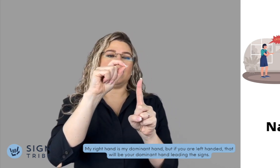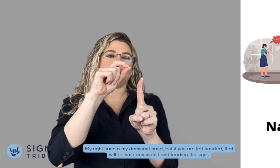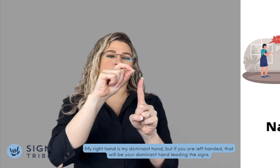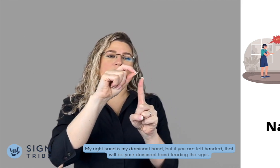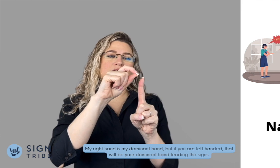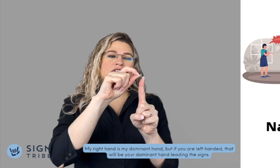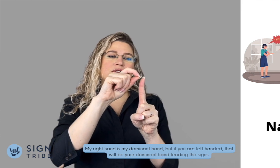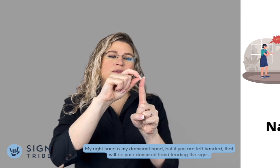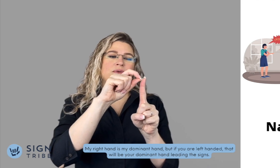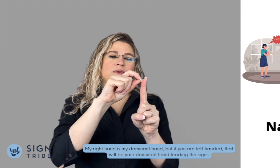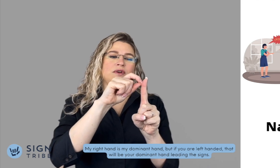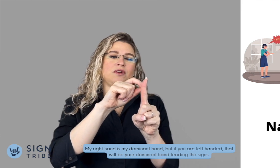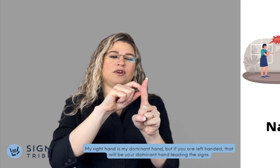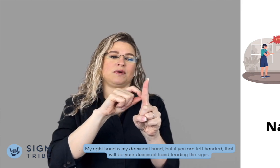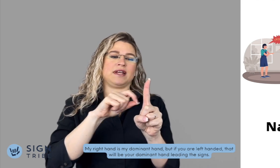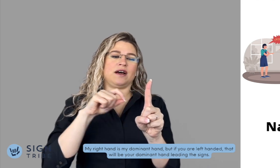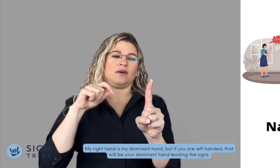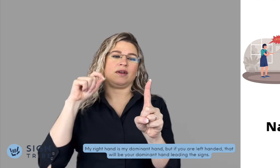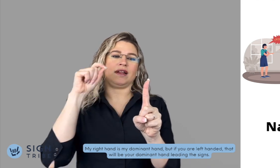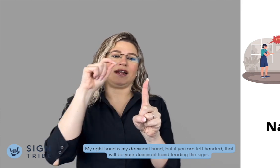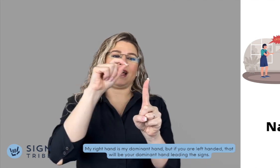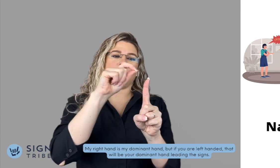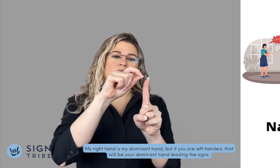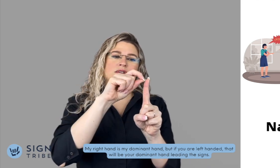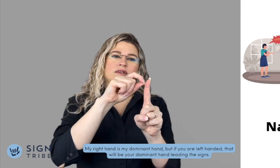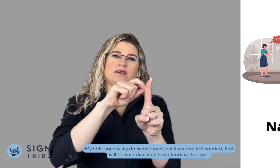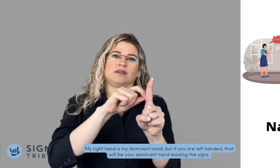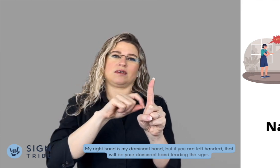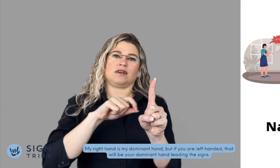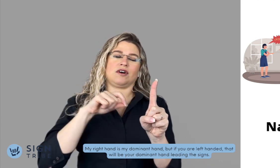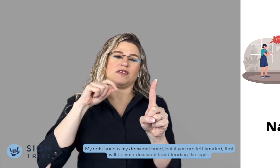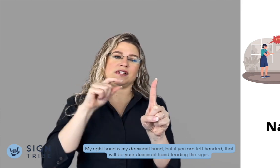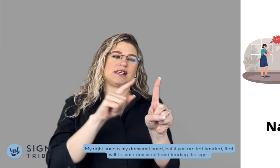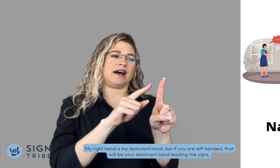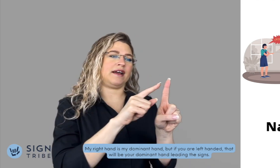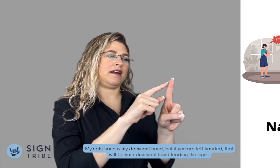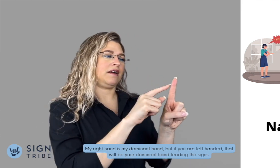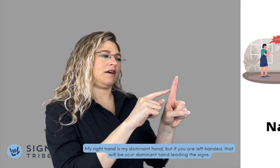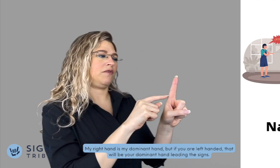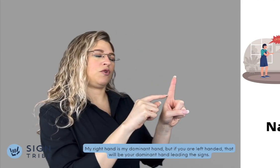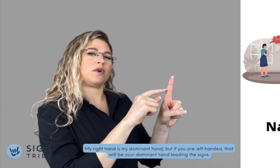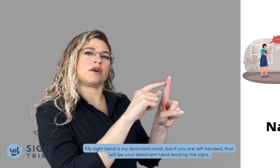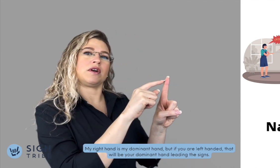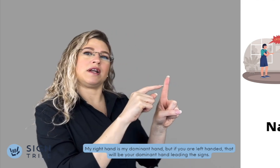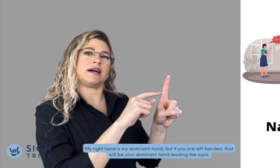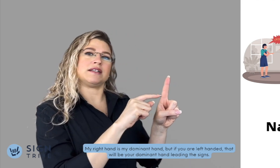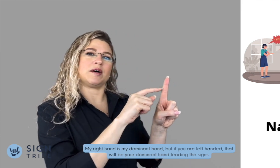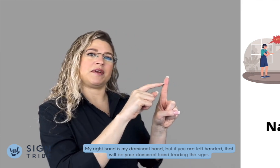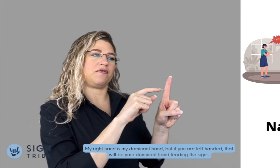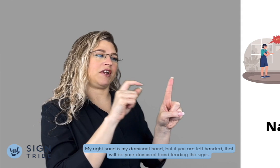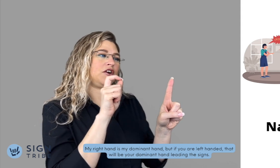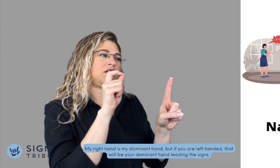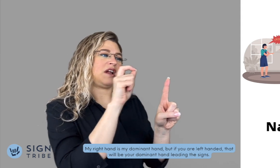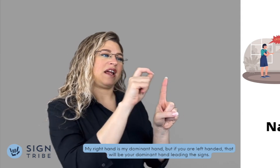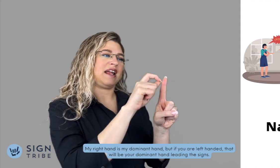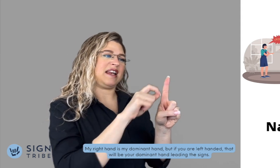then you're going to go down and then out on the side of your non dominant finger.